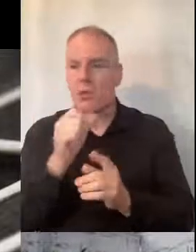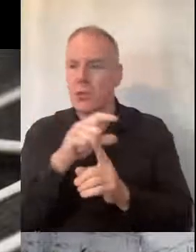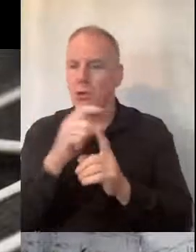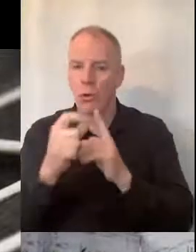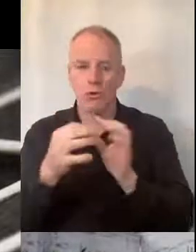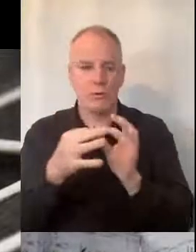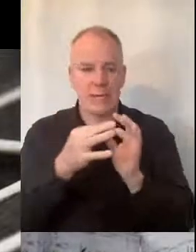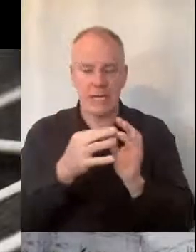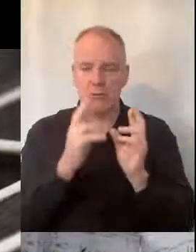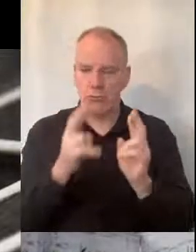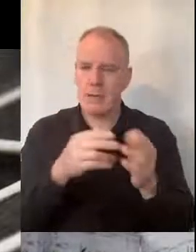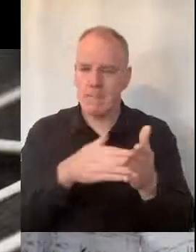Yep, that's very important.